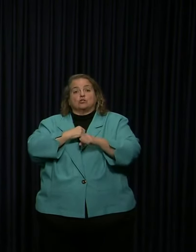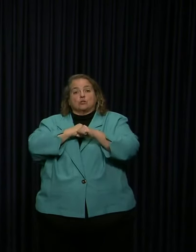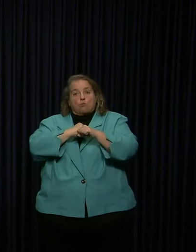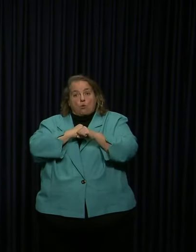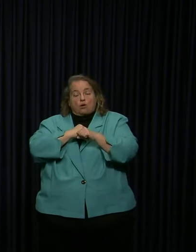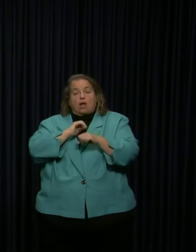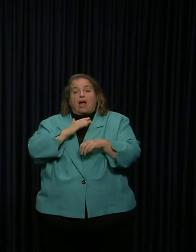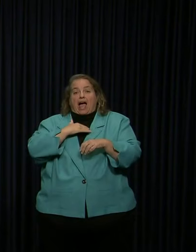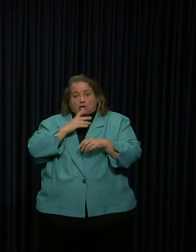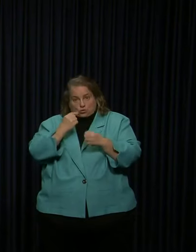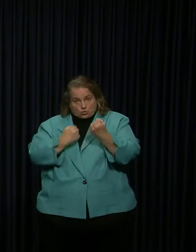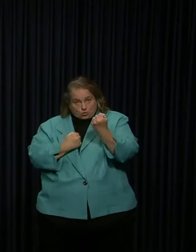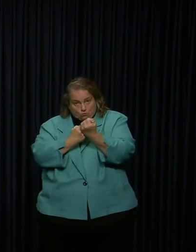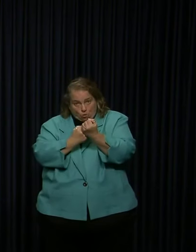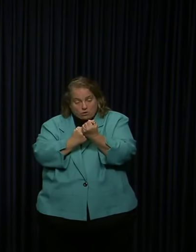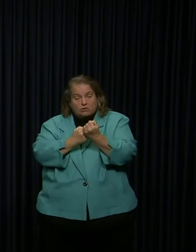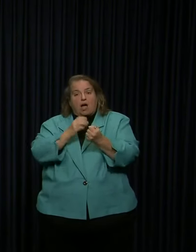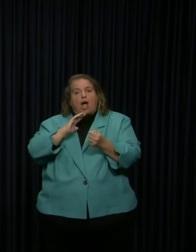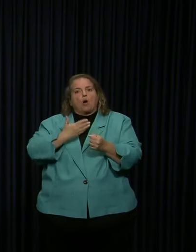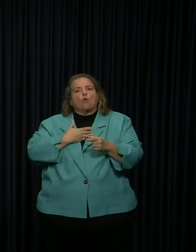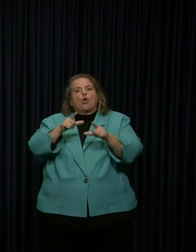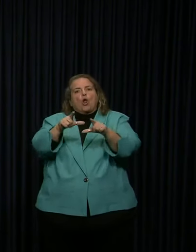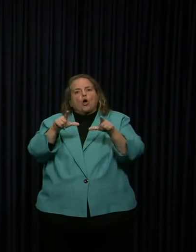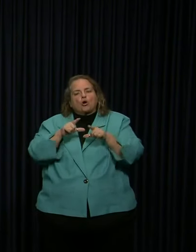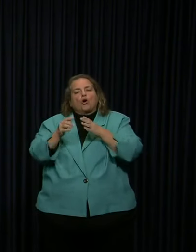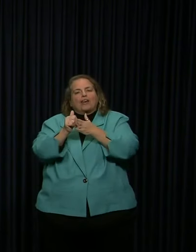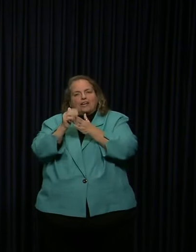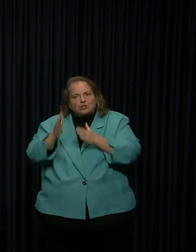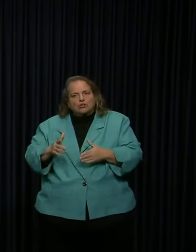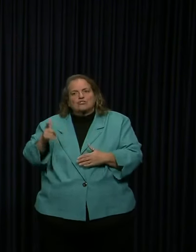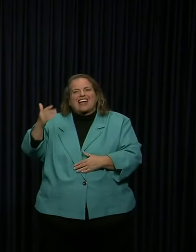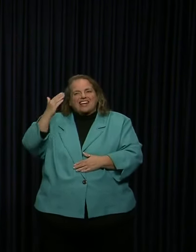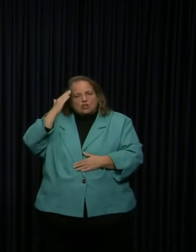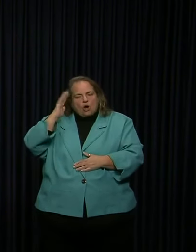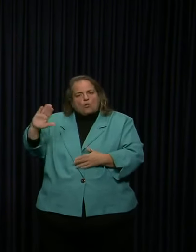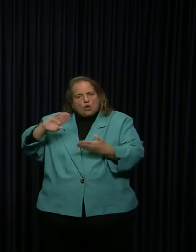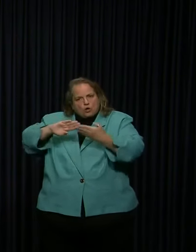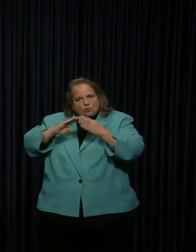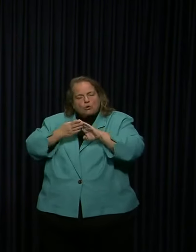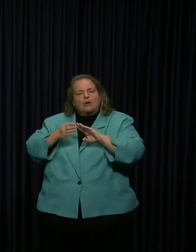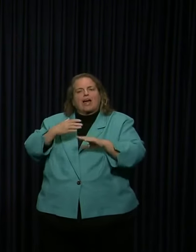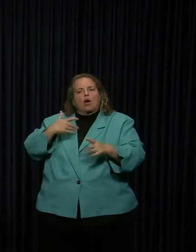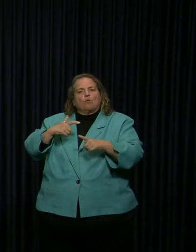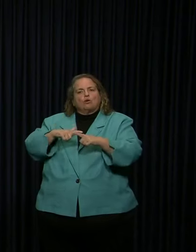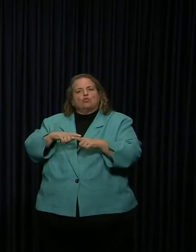DO I HAVE ANY GUIDANCE ON WHETHER I'LL BE MAKING A RECOMMENDATION ON HOW TO CONDUCT COMMENCEMENTS?